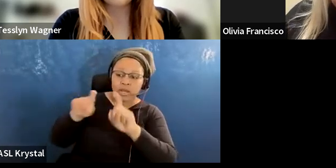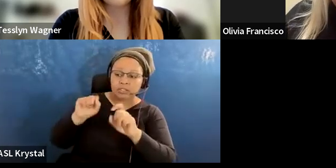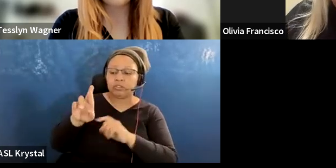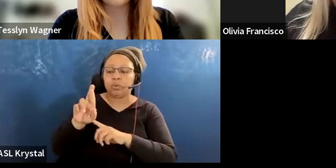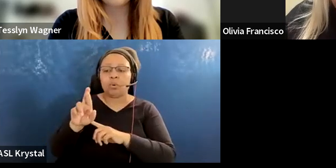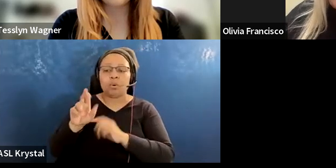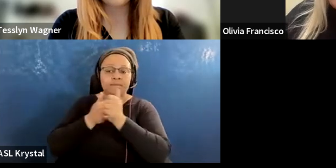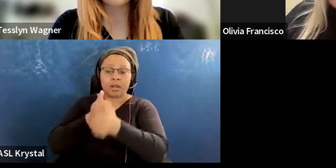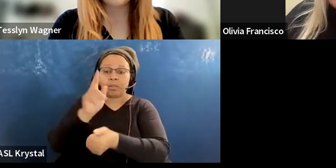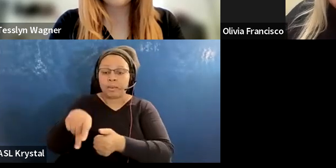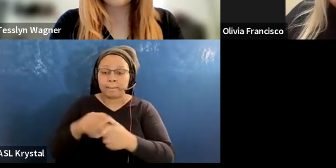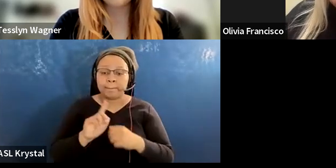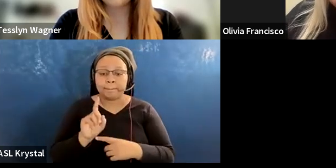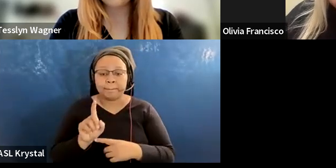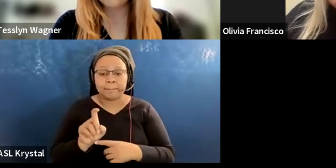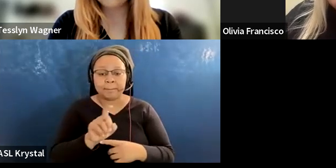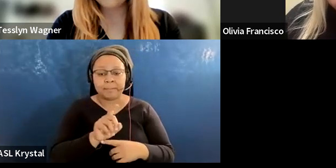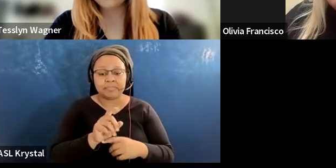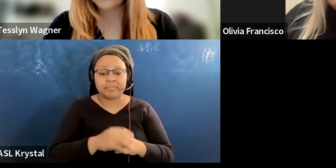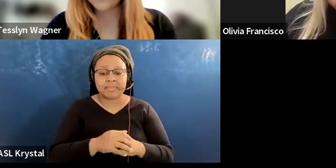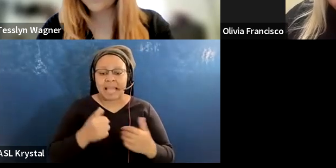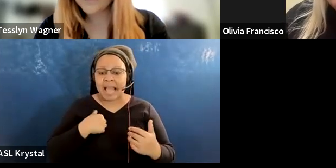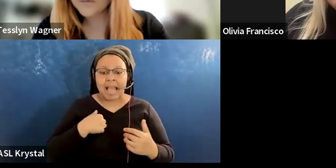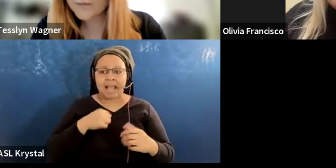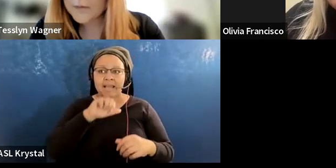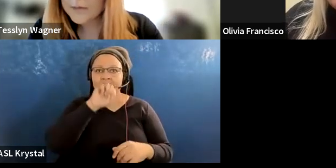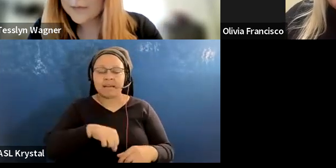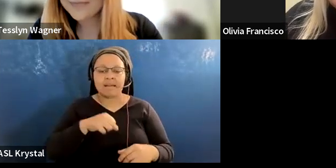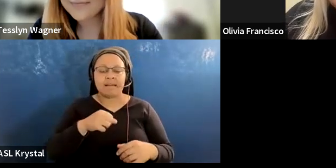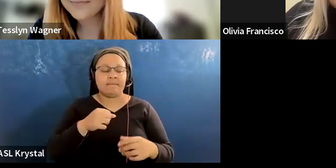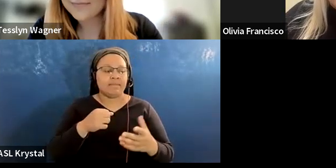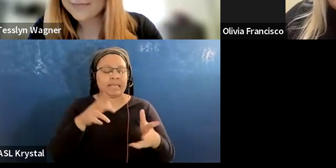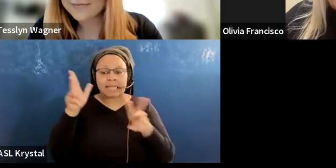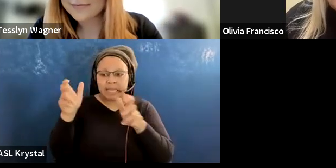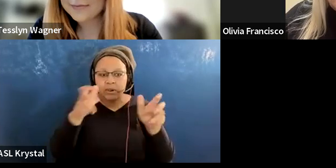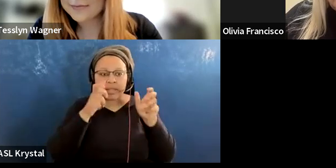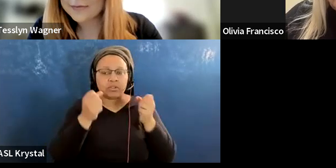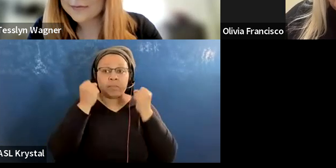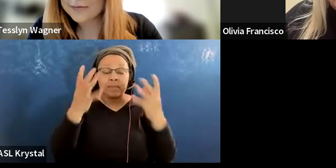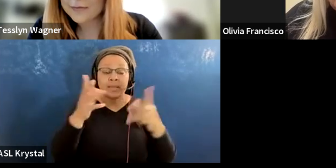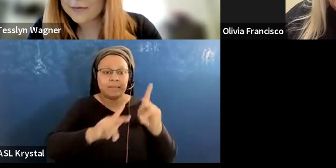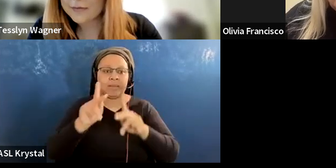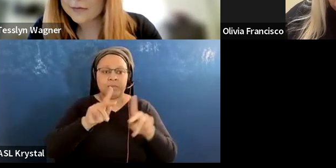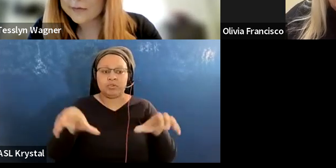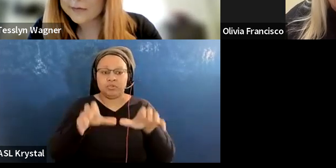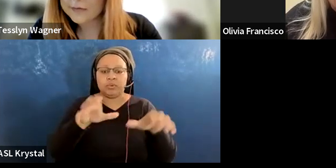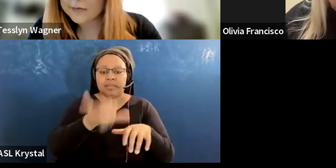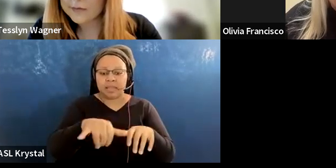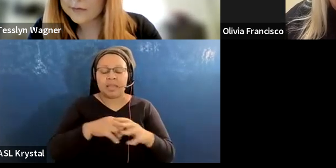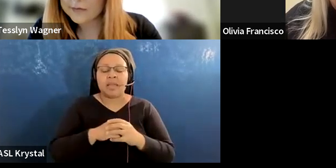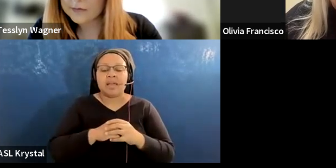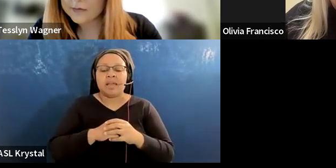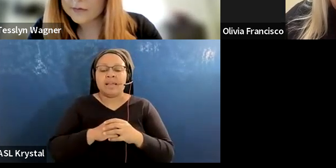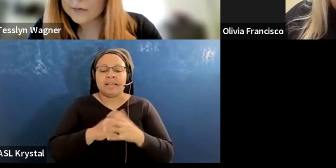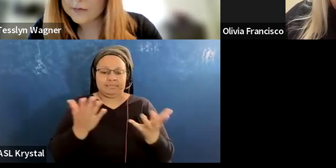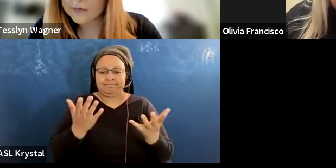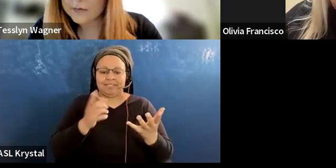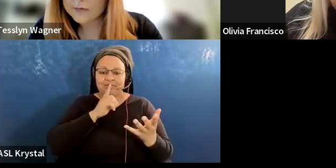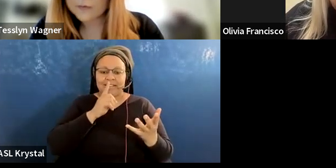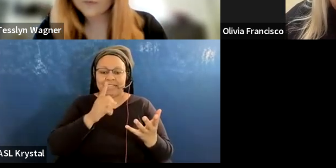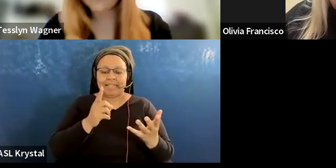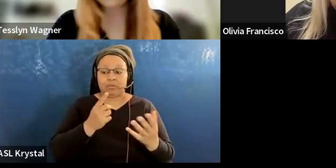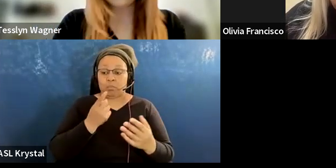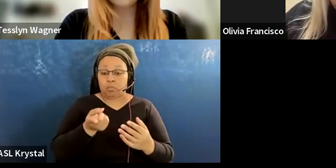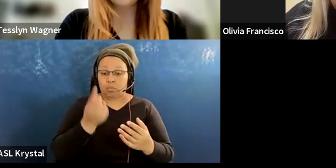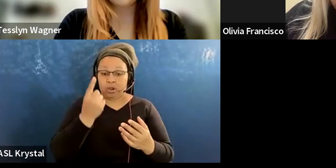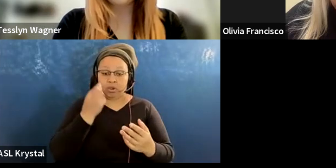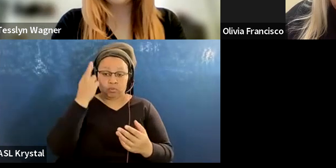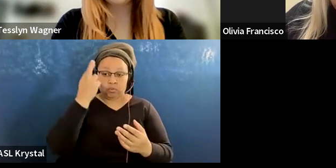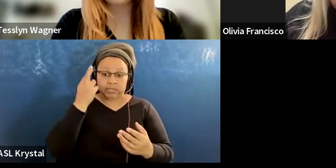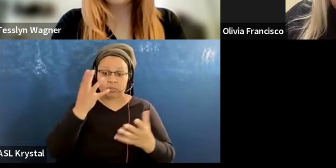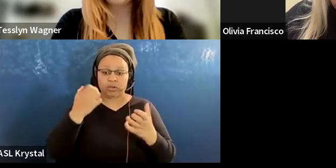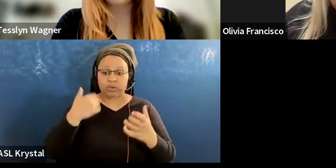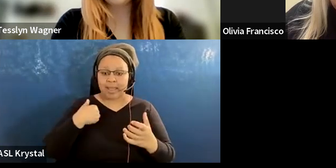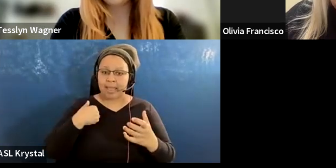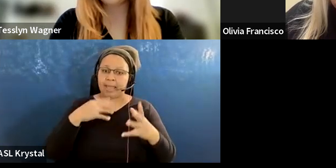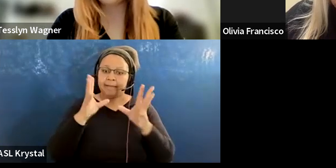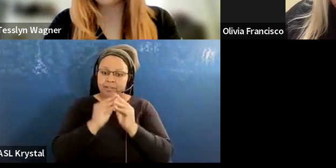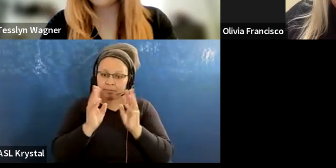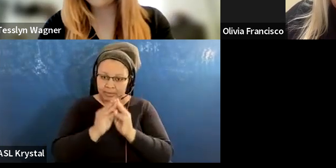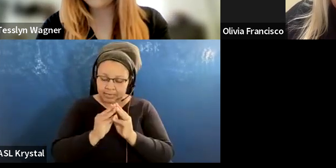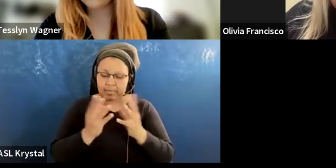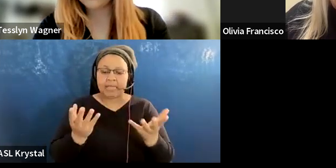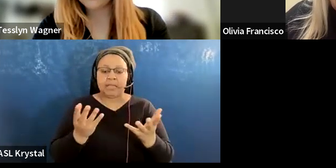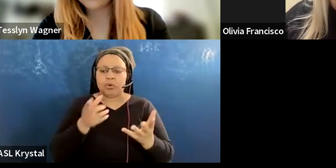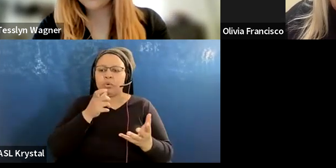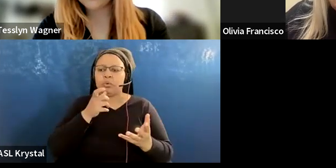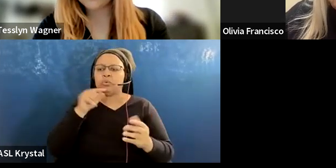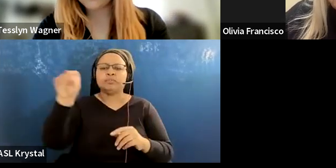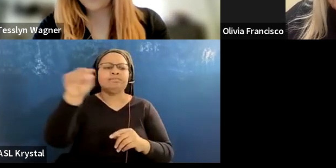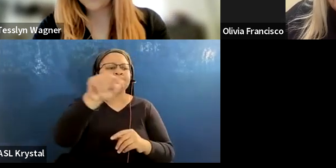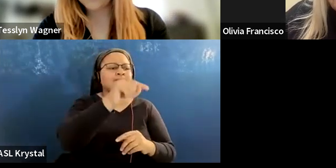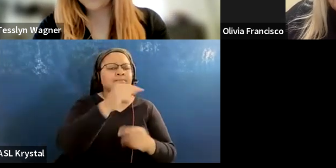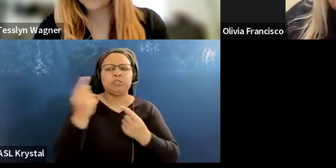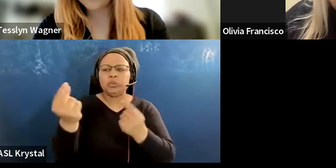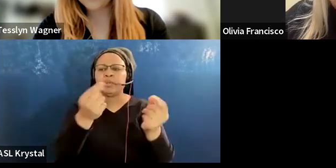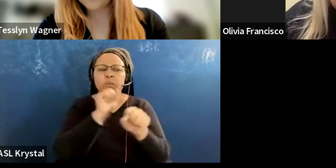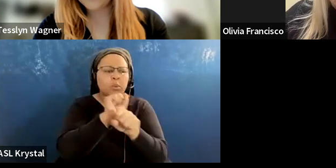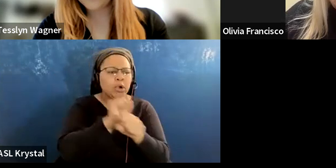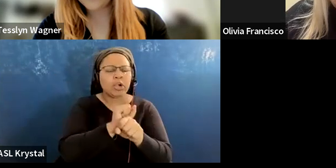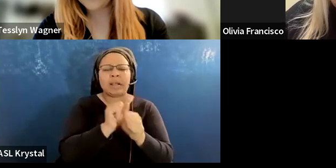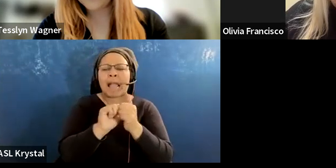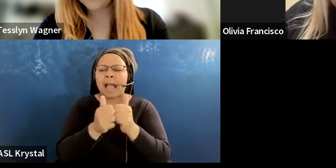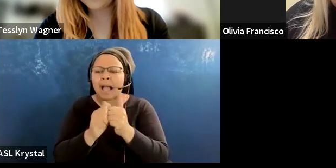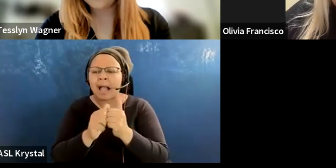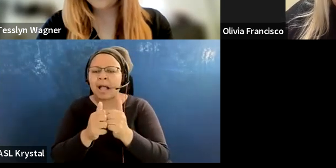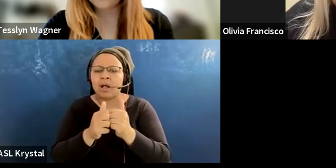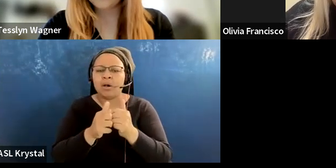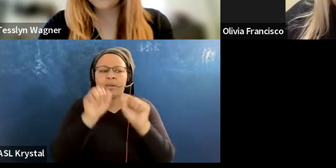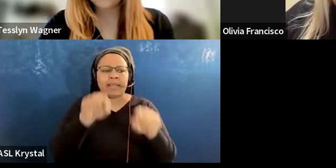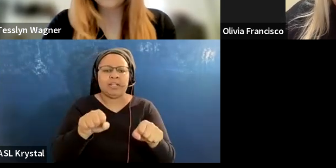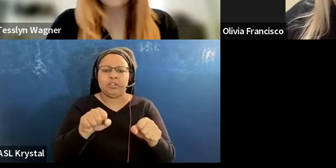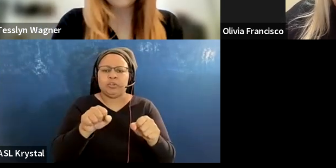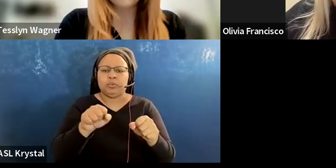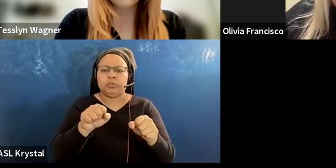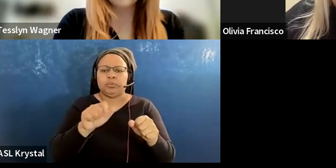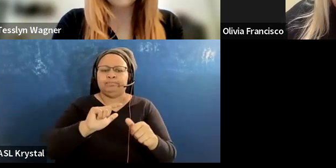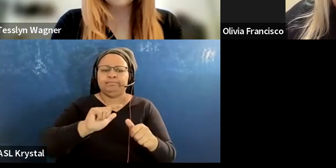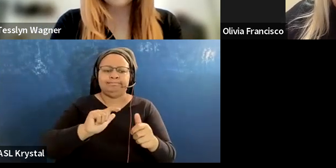place so we do work with money follows the person. We also have funding that we utilize if they don't have Medicaid or neighborhood health and we fund their transitions if they are within our income guidelines through that as well.